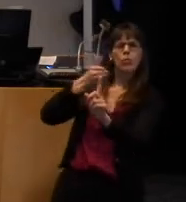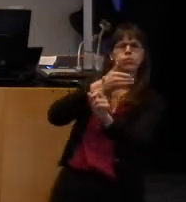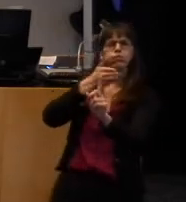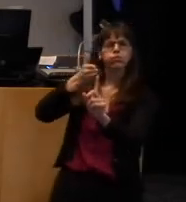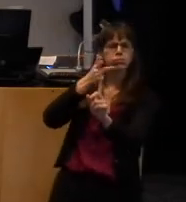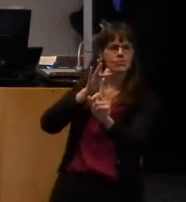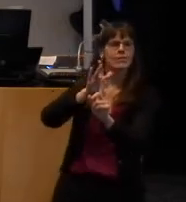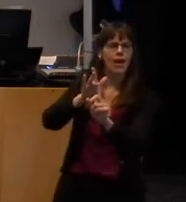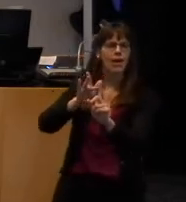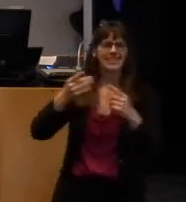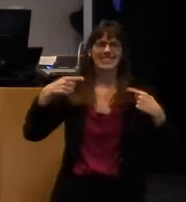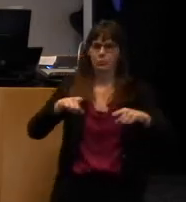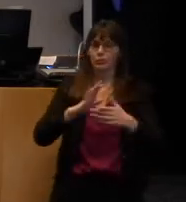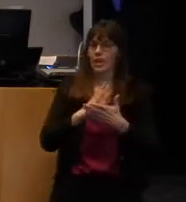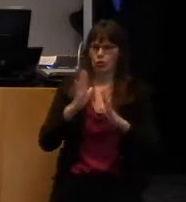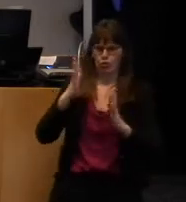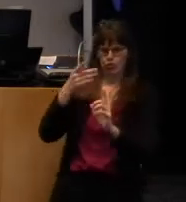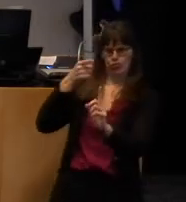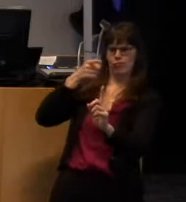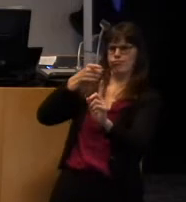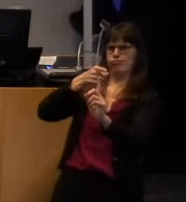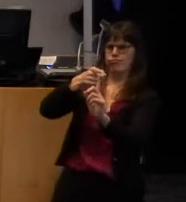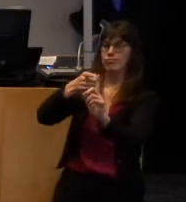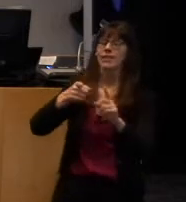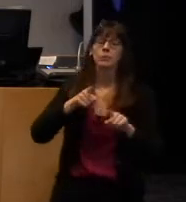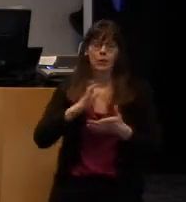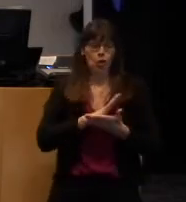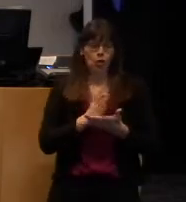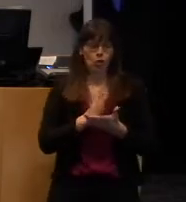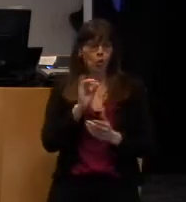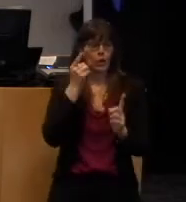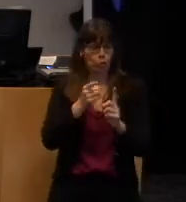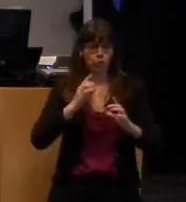So as an interpreter, the overall goal is to make communication possible